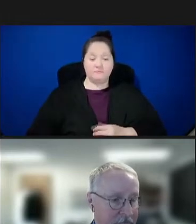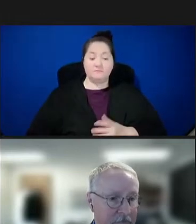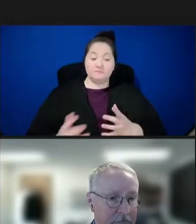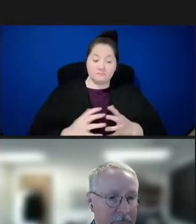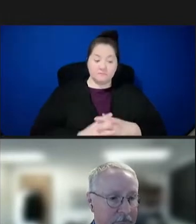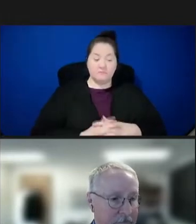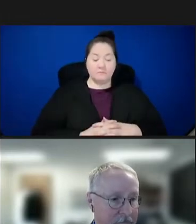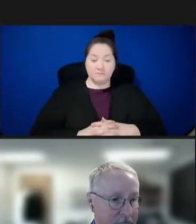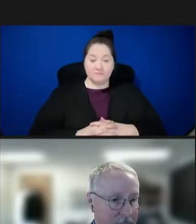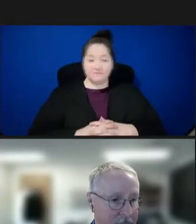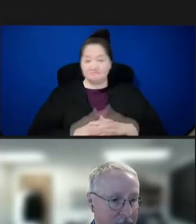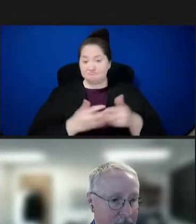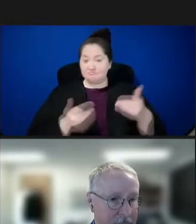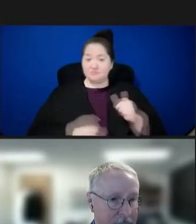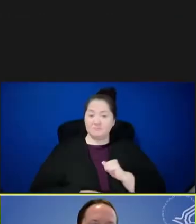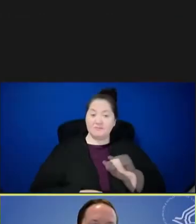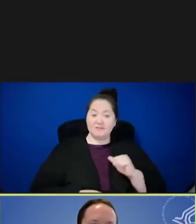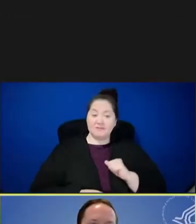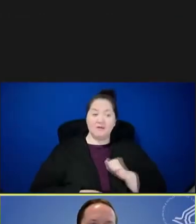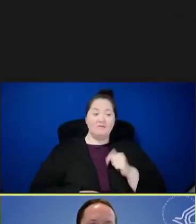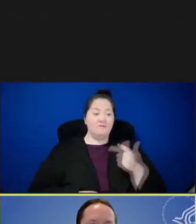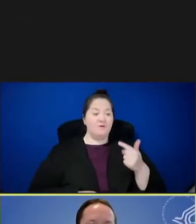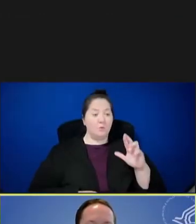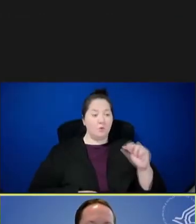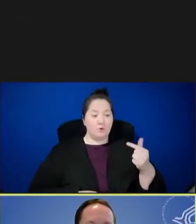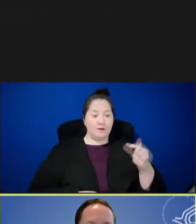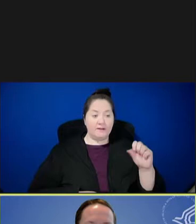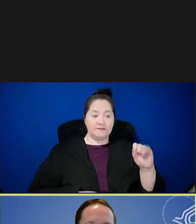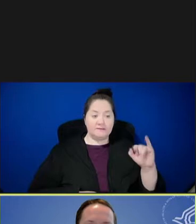introducing myself. I am Greg Singleton, the Chief Artificial Intelligence Officer